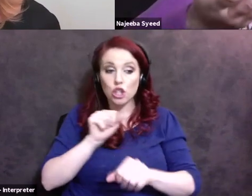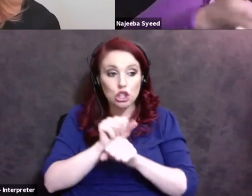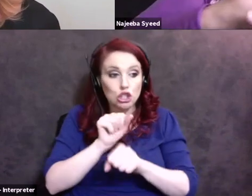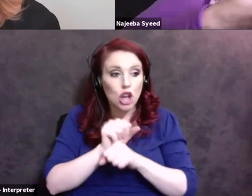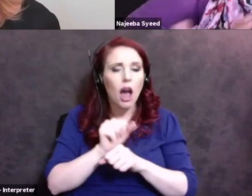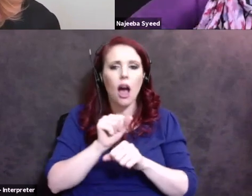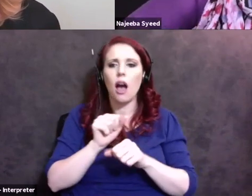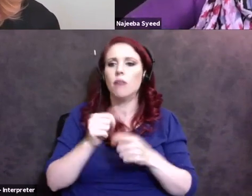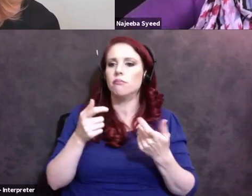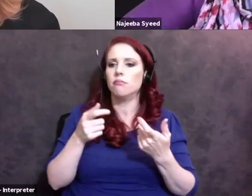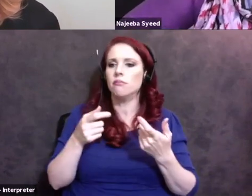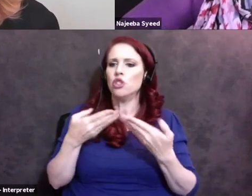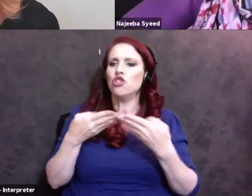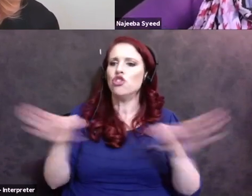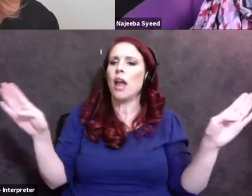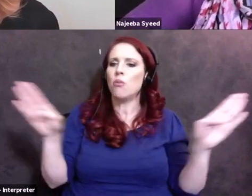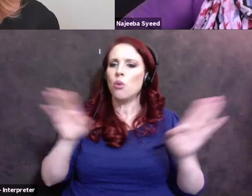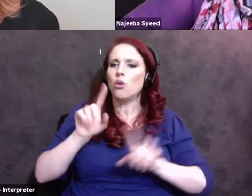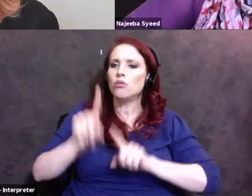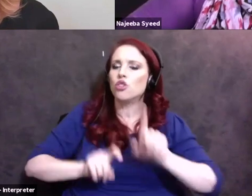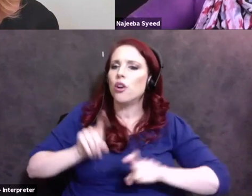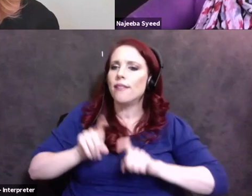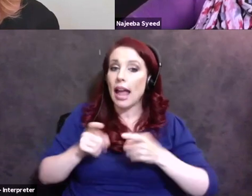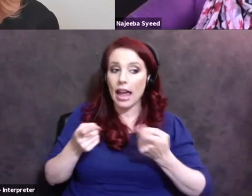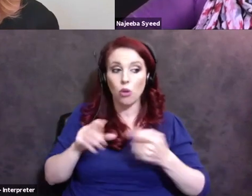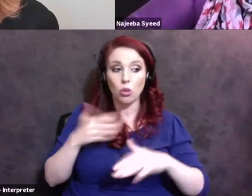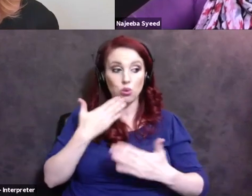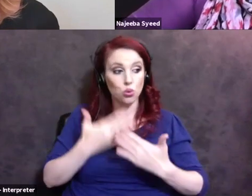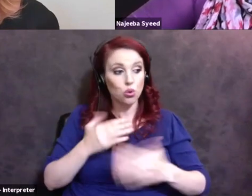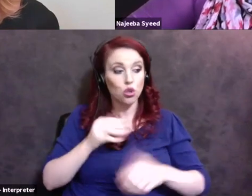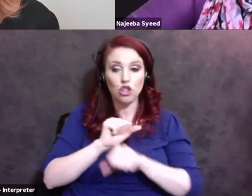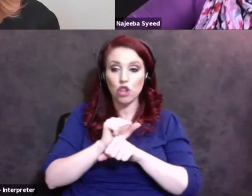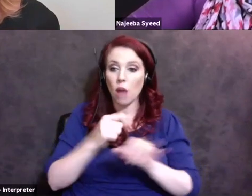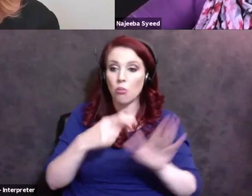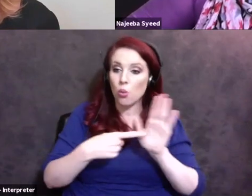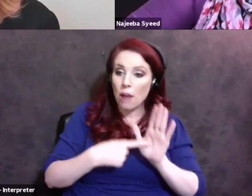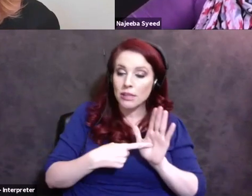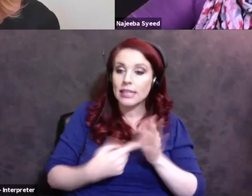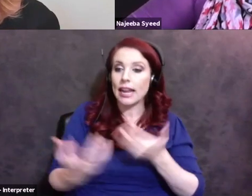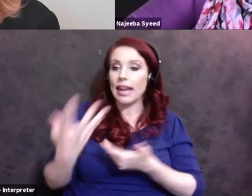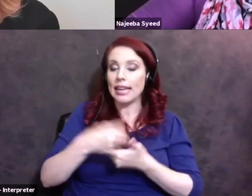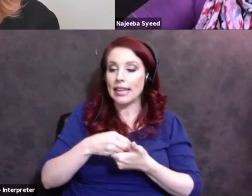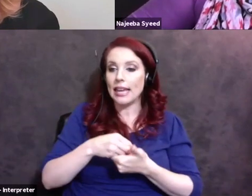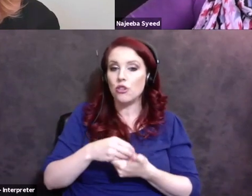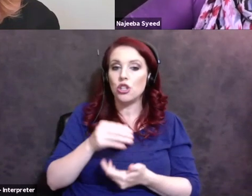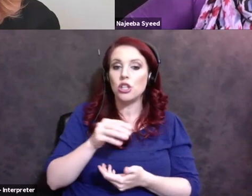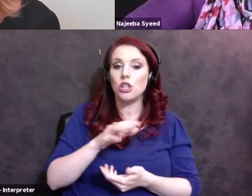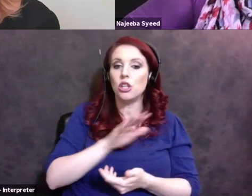Are we doing a good job of representing and engaging the ways that your identity into